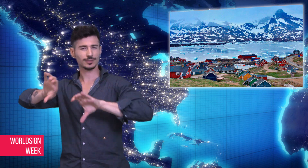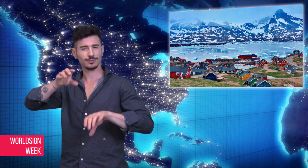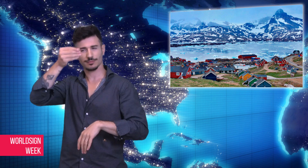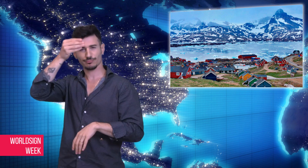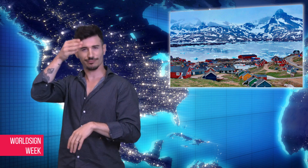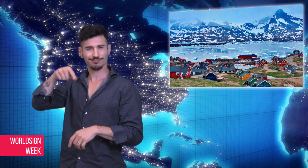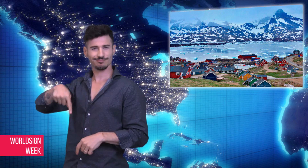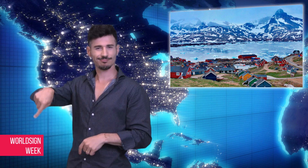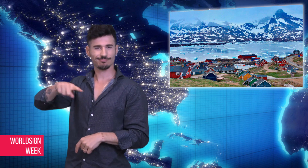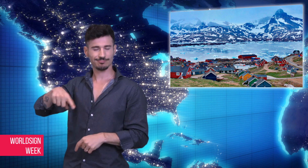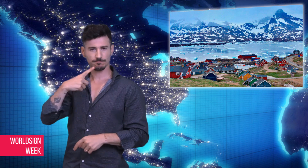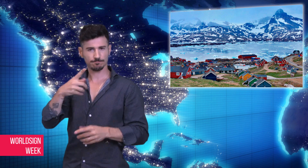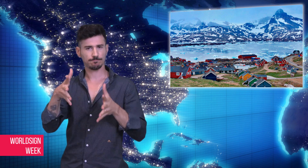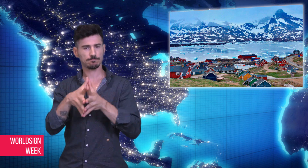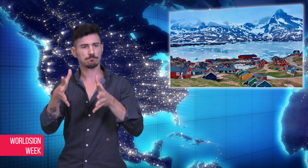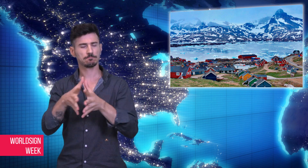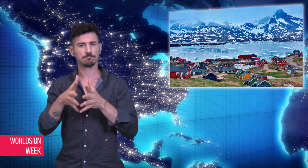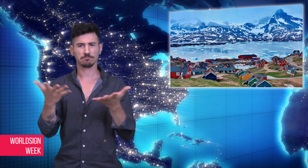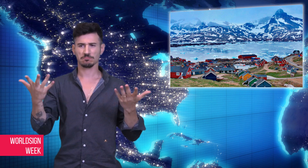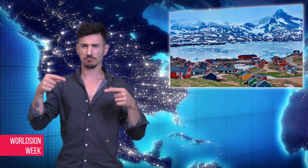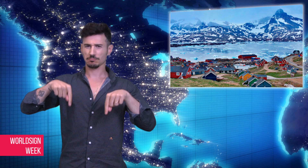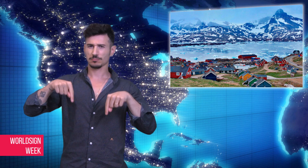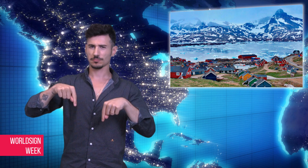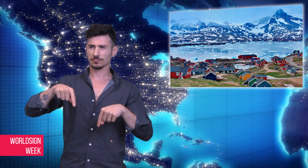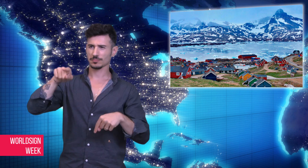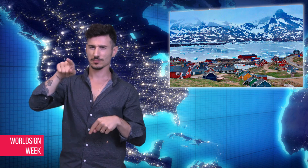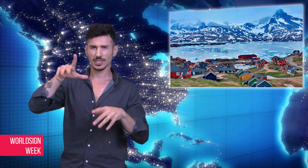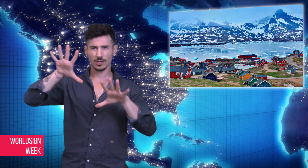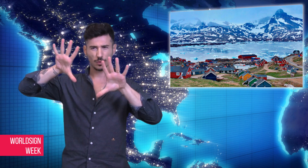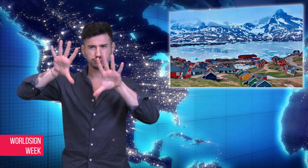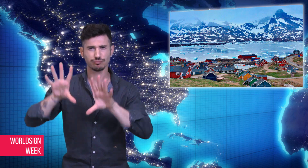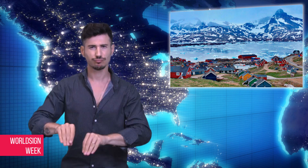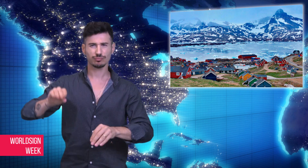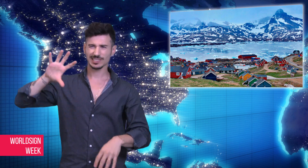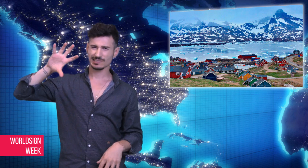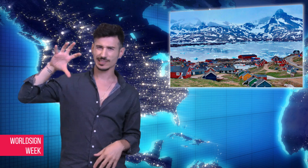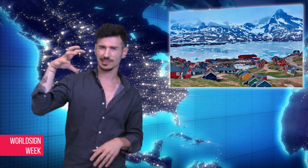Greenland. Scientists are debating whether the